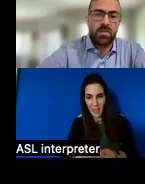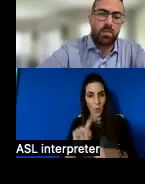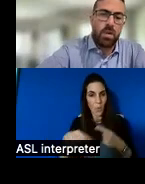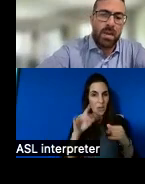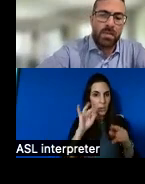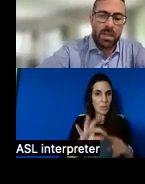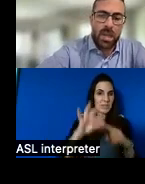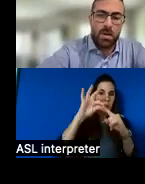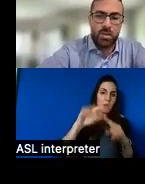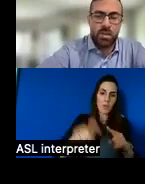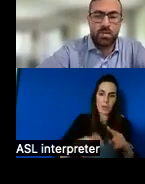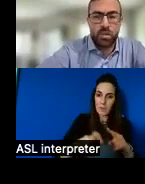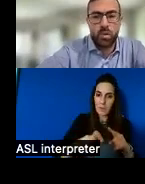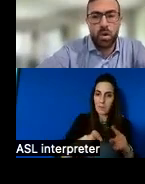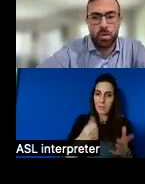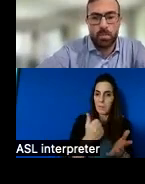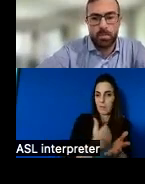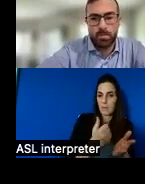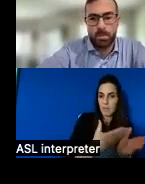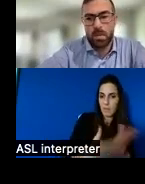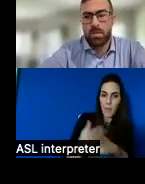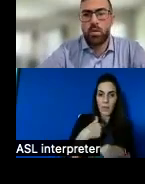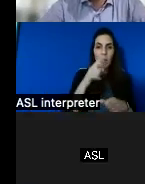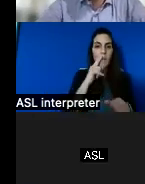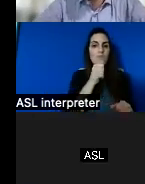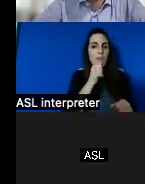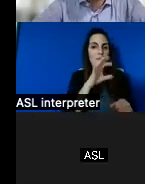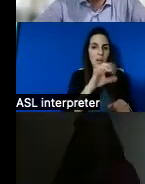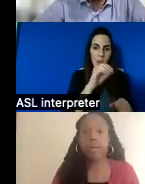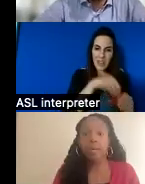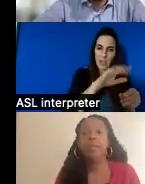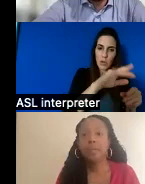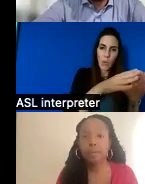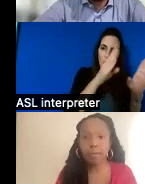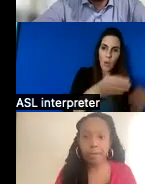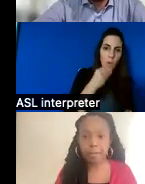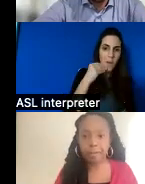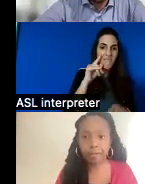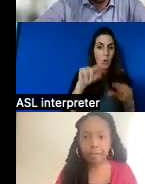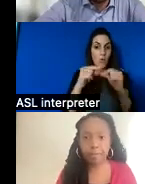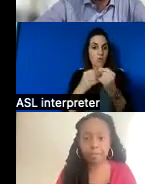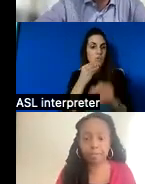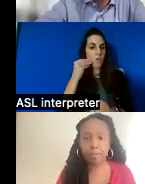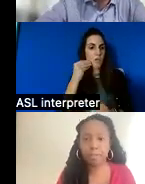from private care and your individual home to a group home structure right all of them come